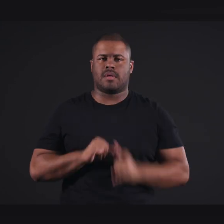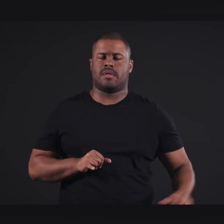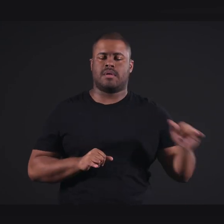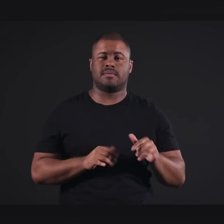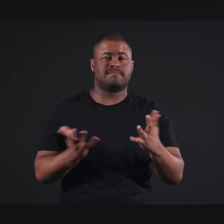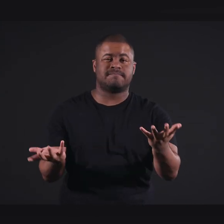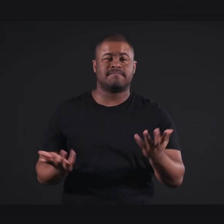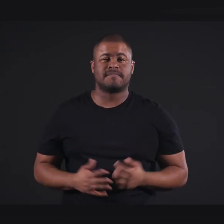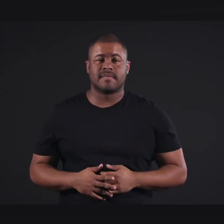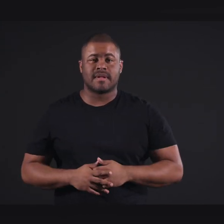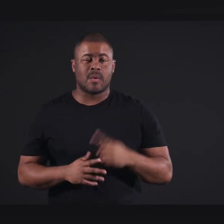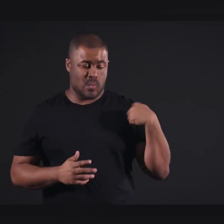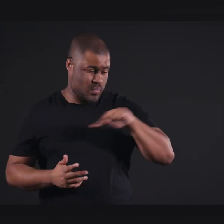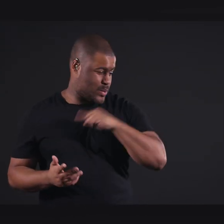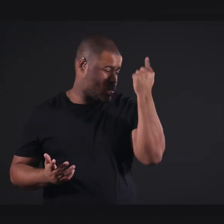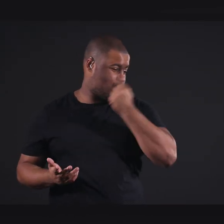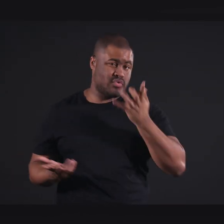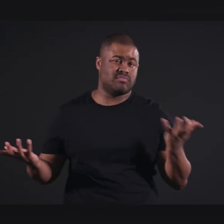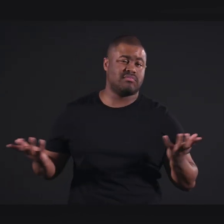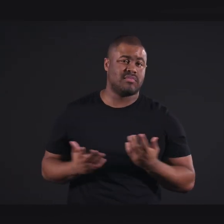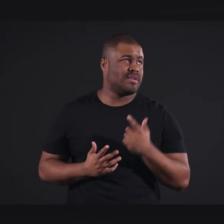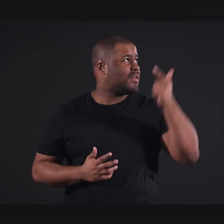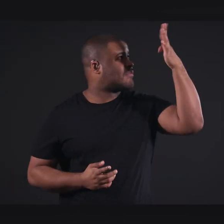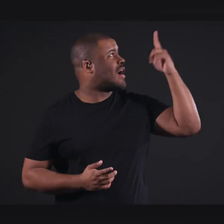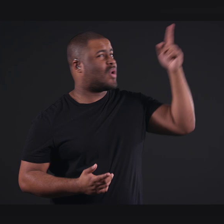And so, we have all wondered who is God?